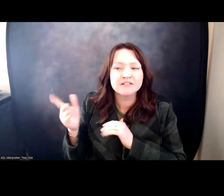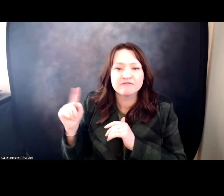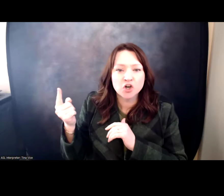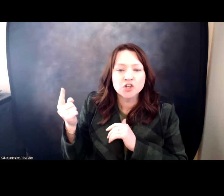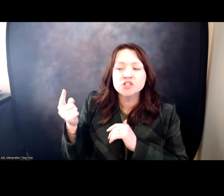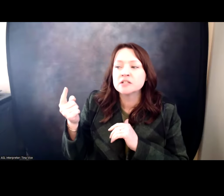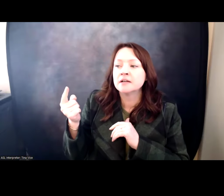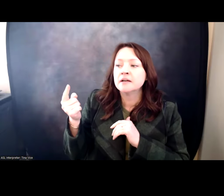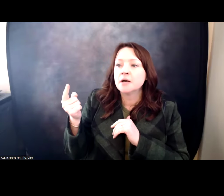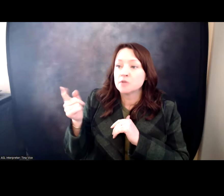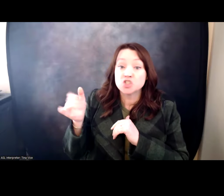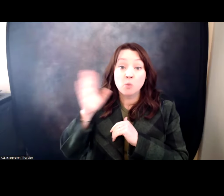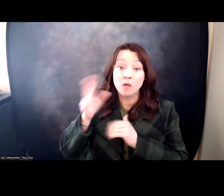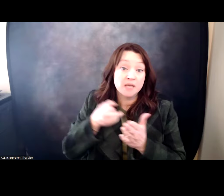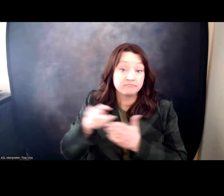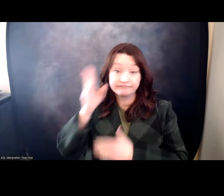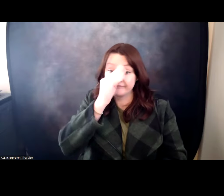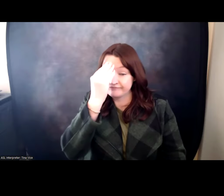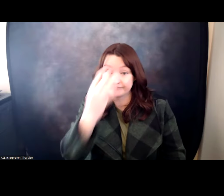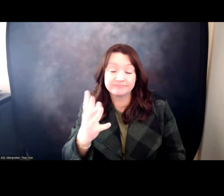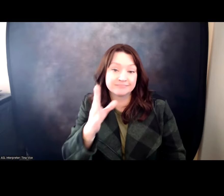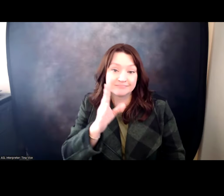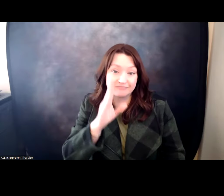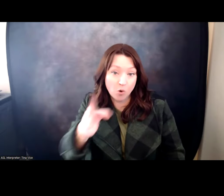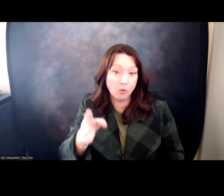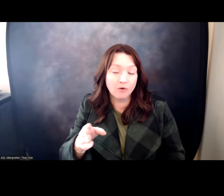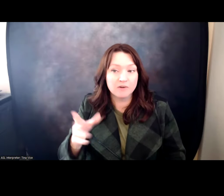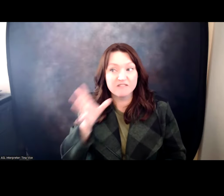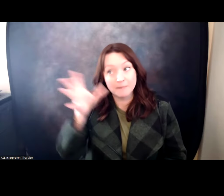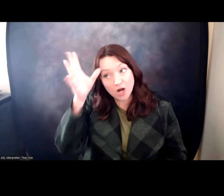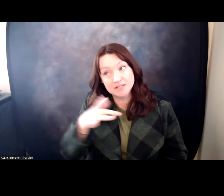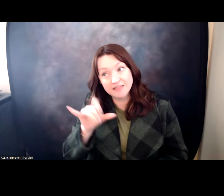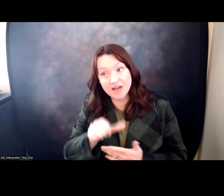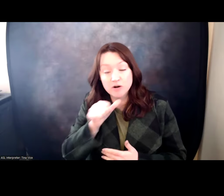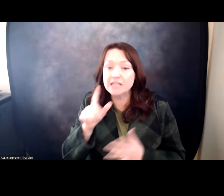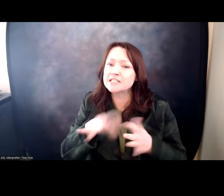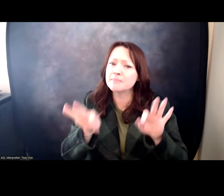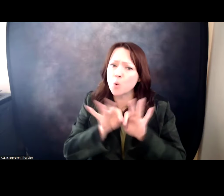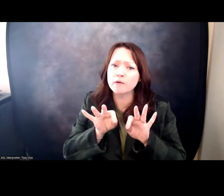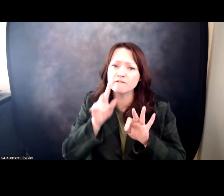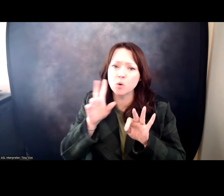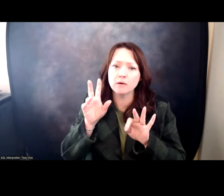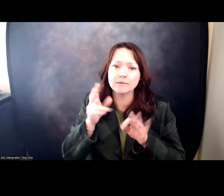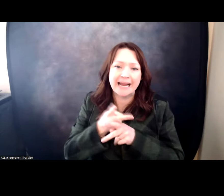straightforward, you know, whether parents like that or not. I think it's an important thing to do for any care provider.